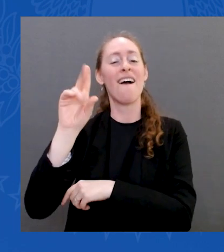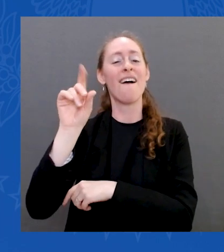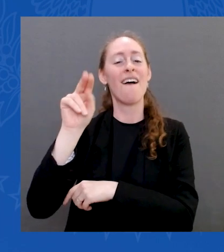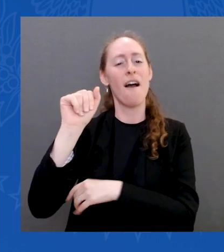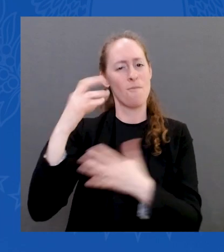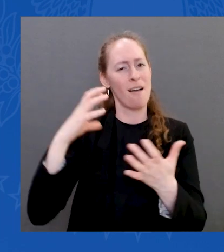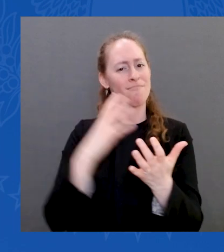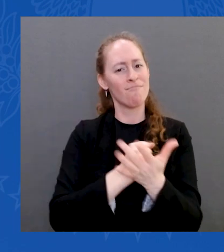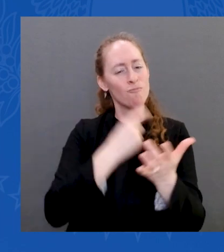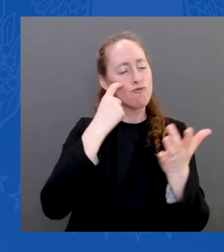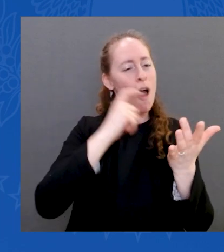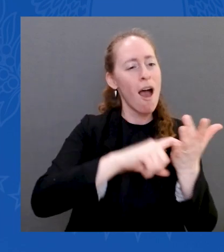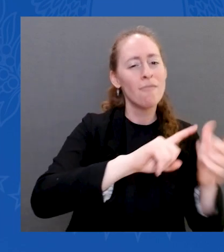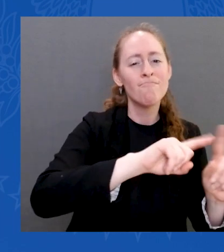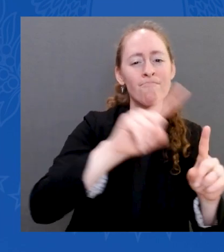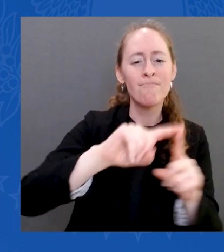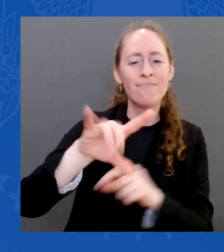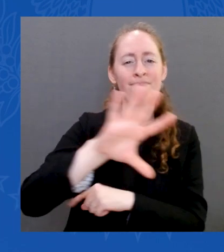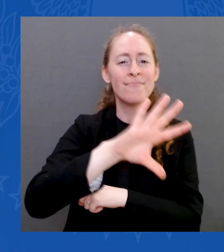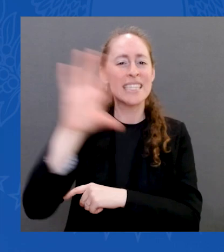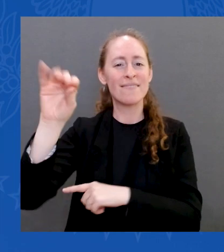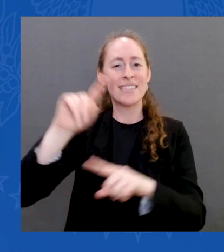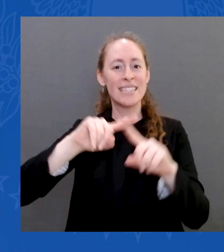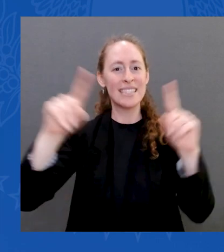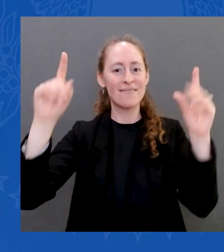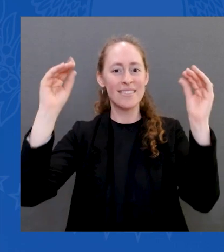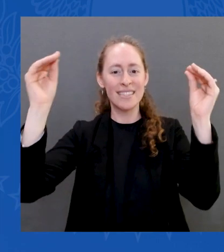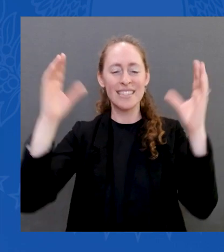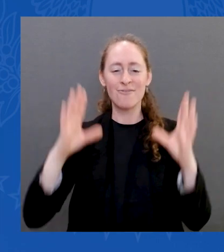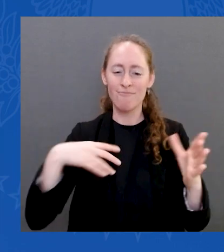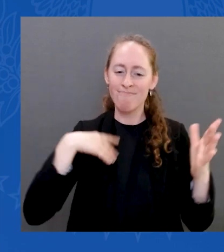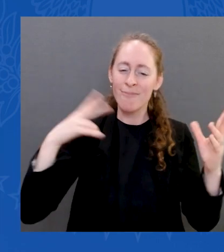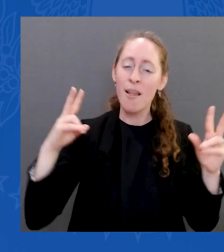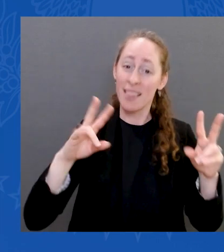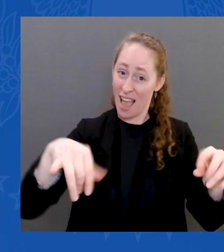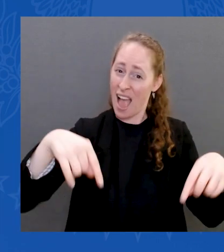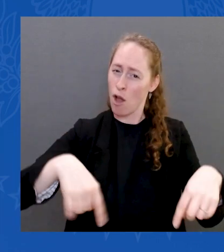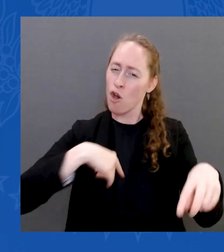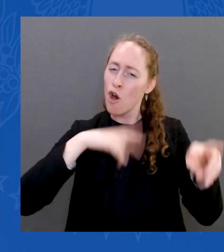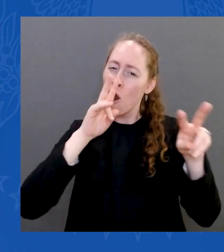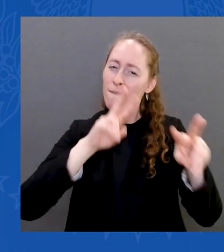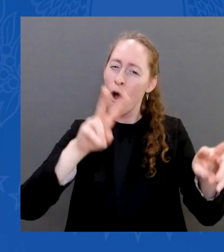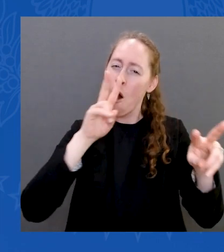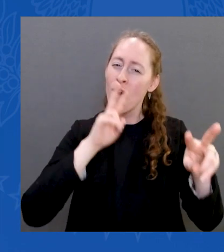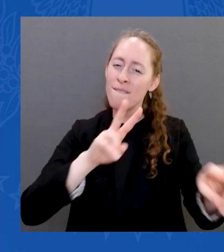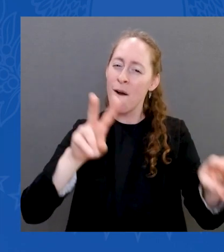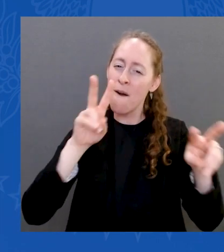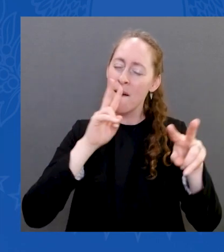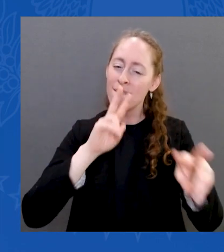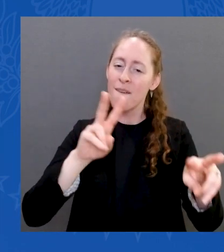I had -- I did a eulogy today for a brilliant woman,